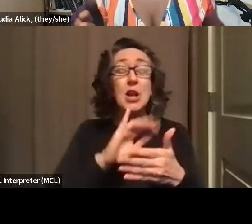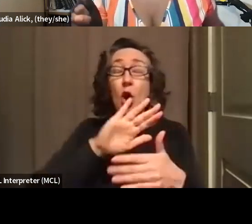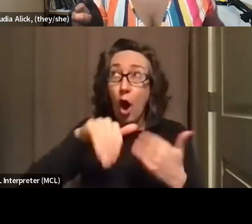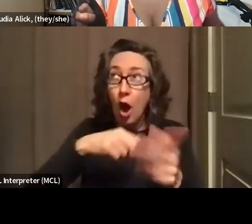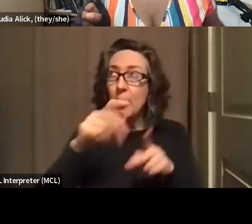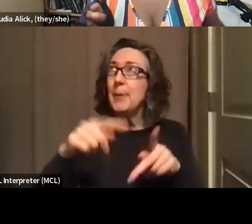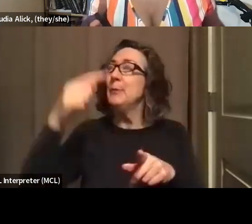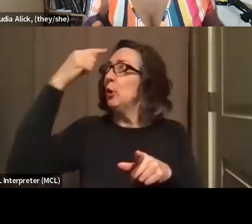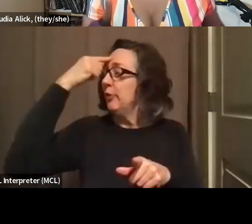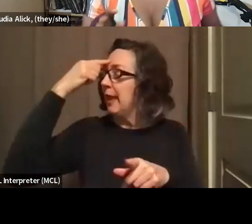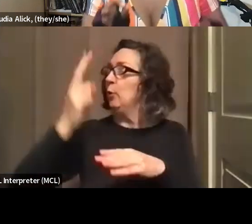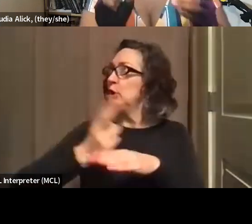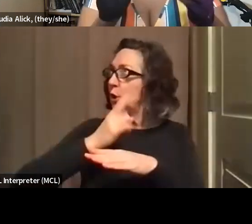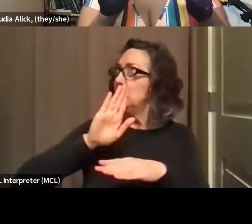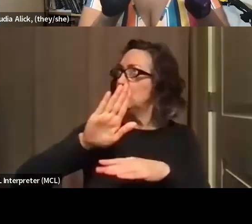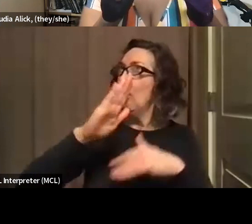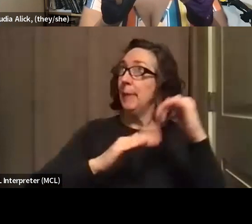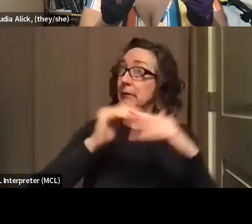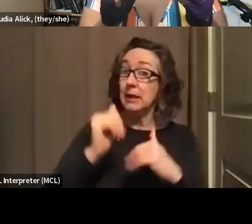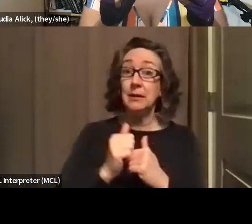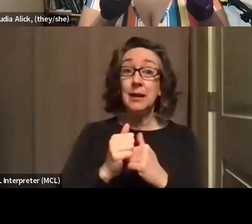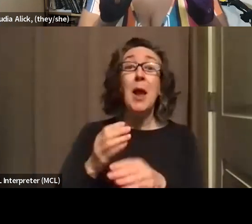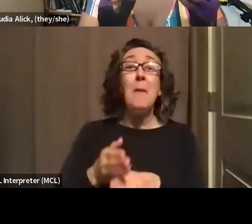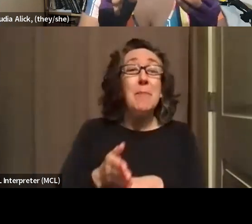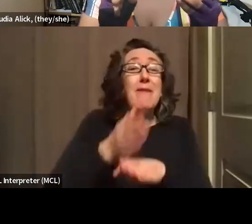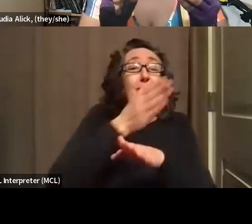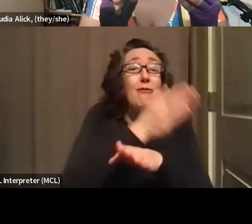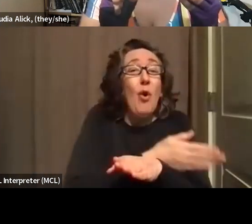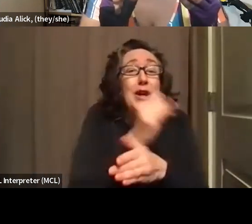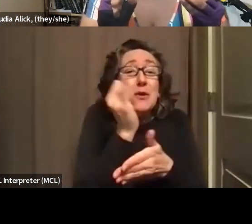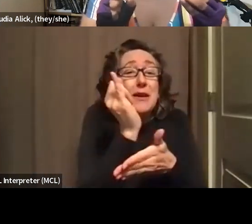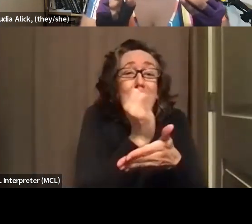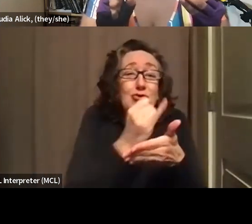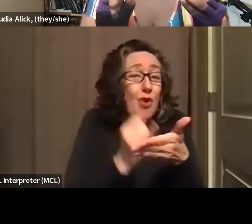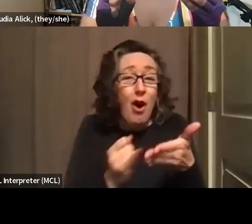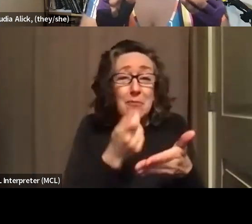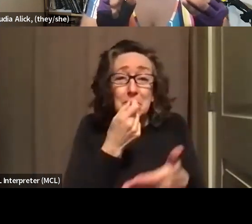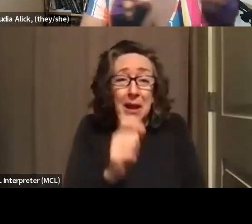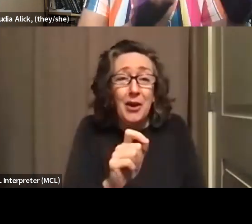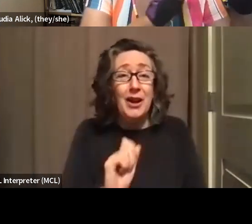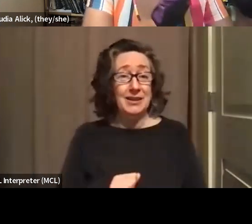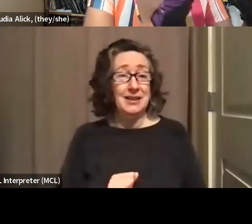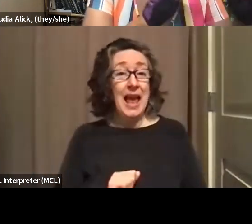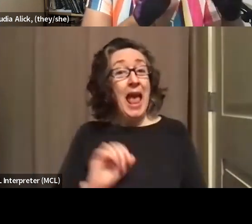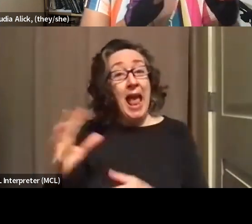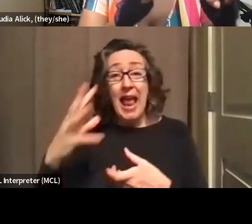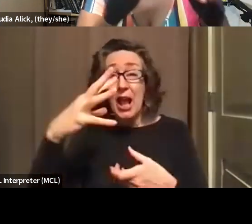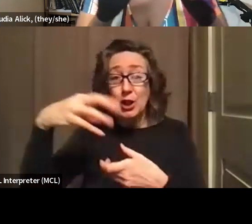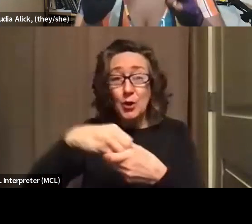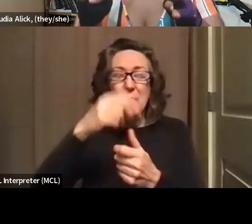be utilizing the space before you start drawing the blueprints, include them in every single